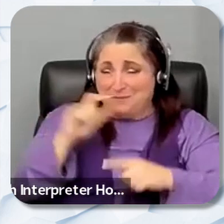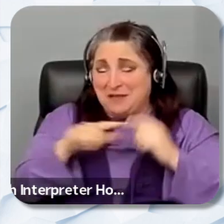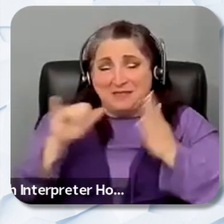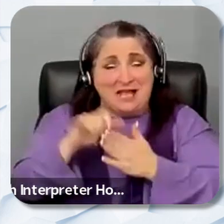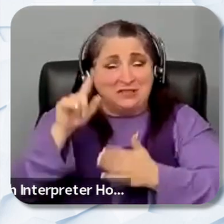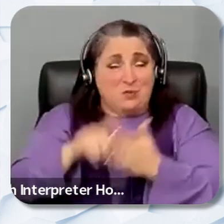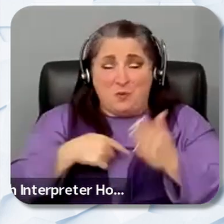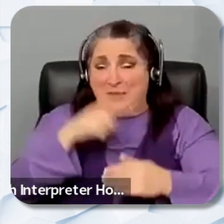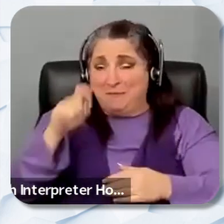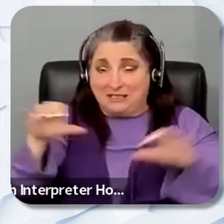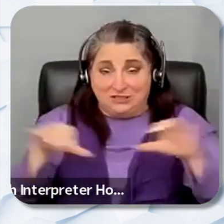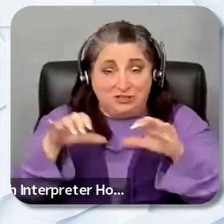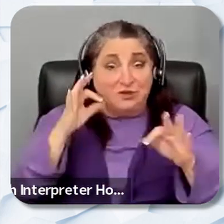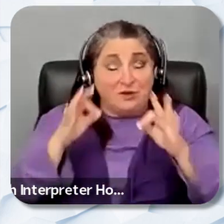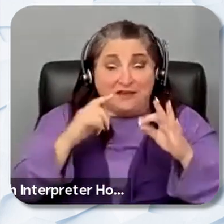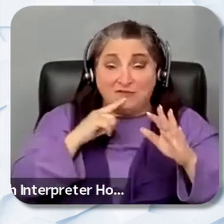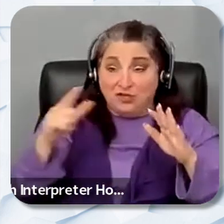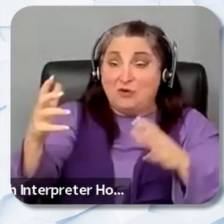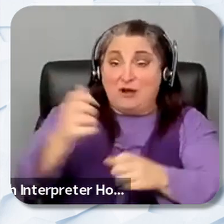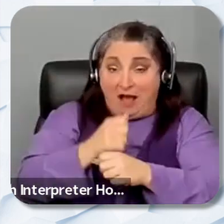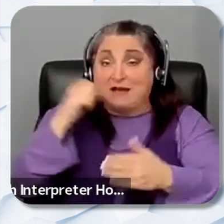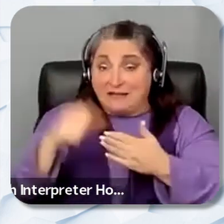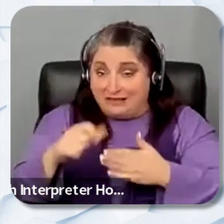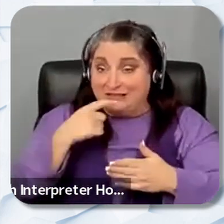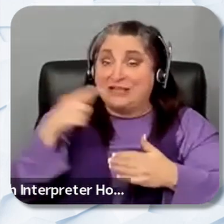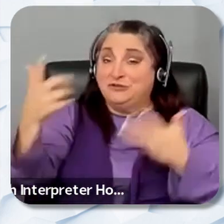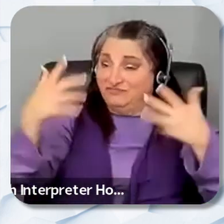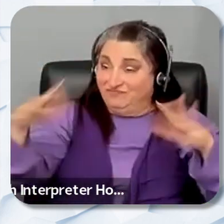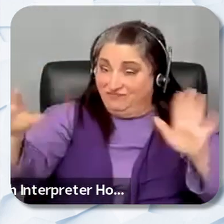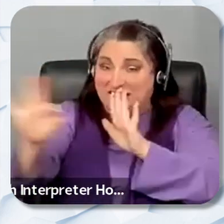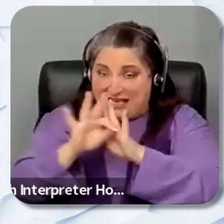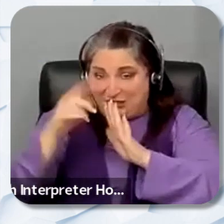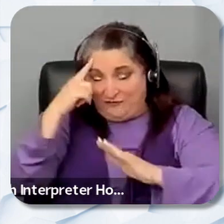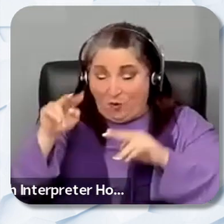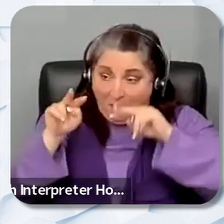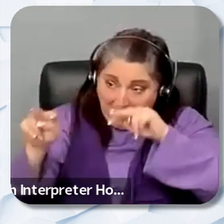so, if you are selected, if you received a letter that you were selected for monitoring